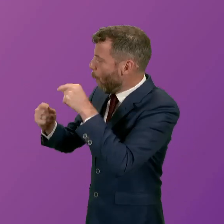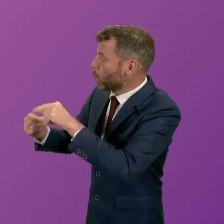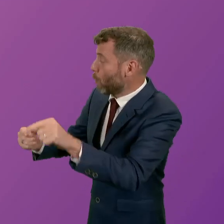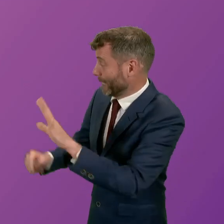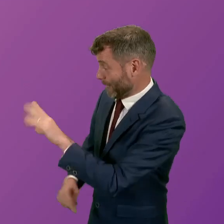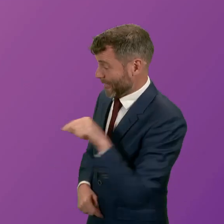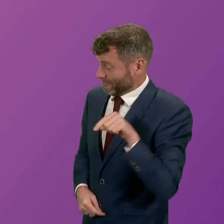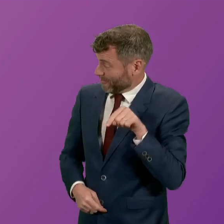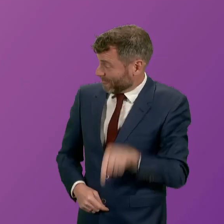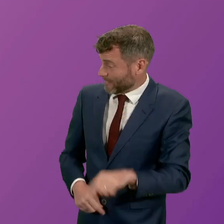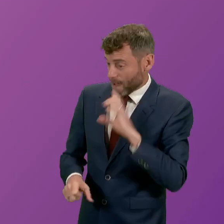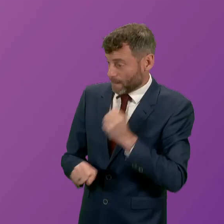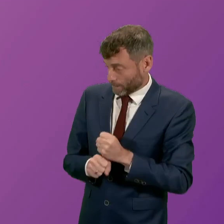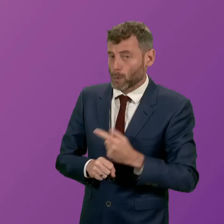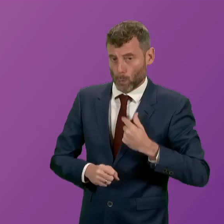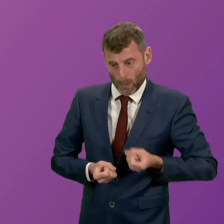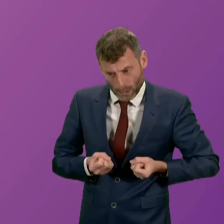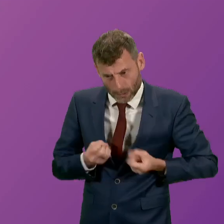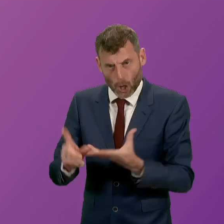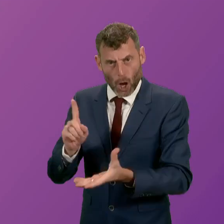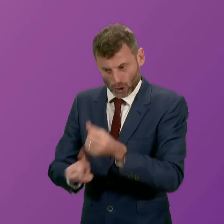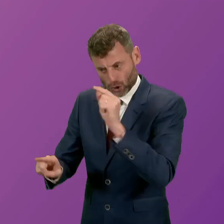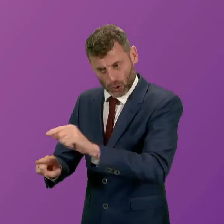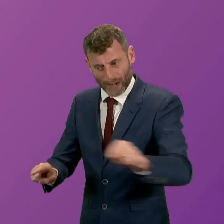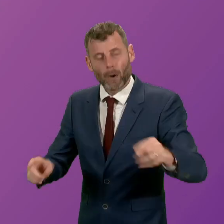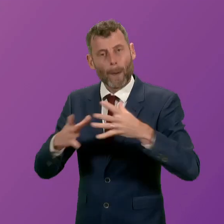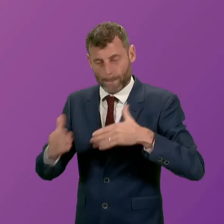more in the course of the next 12 months. I will be very happy to answer parliamentary questions